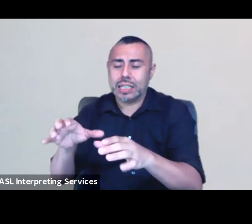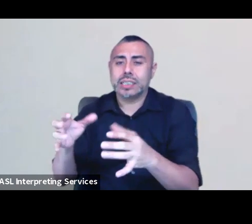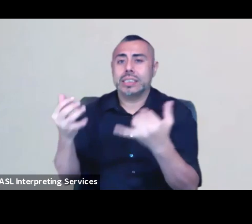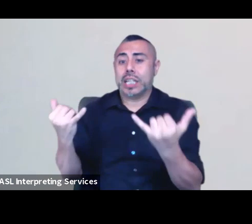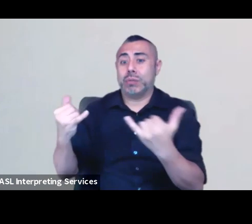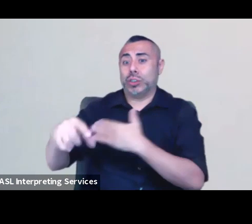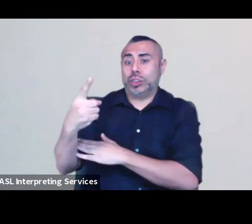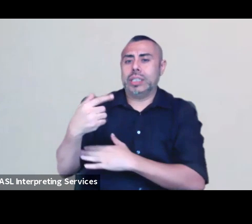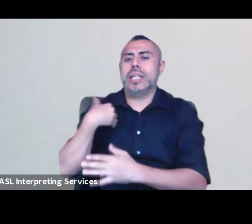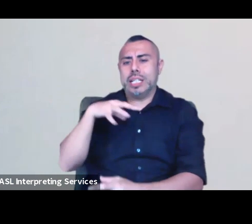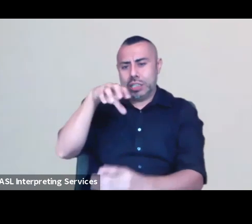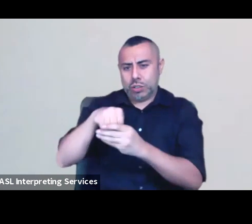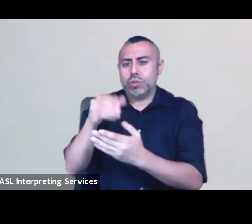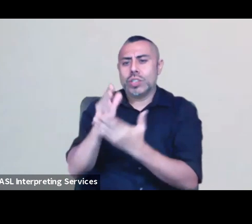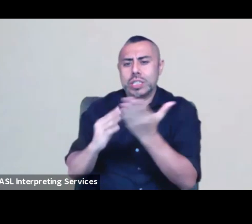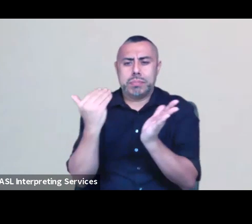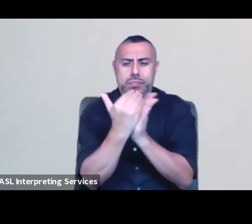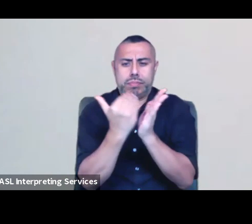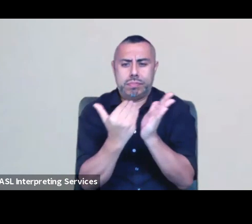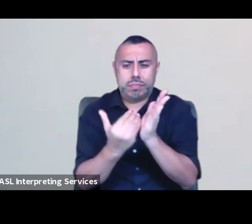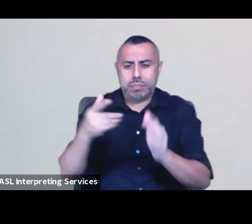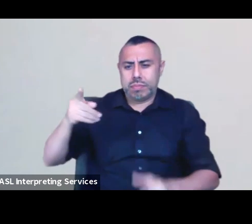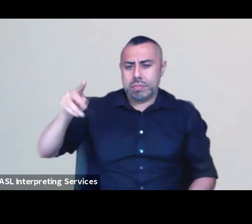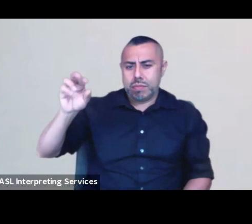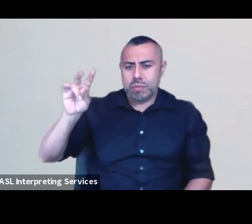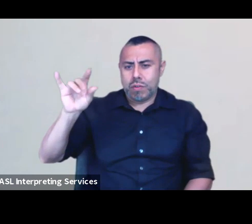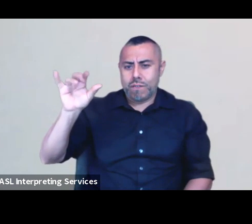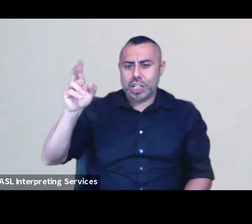individual artists including individual tax credits